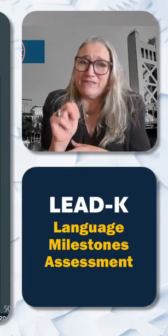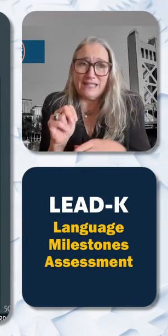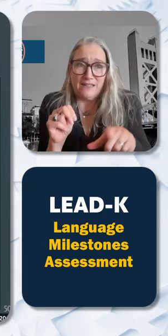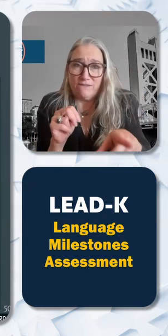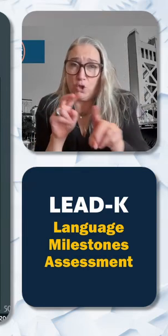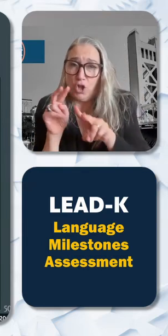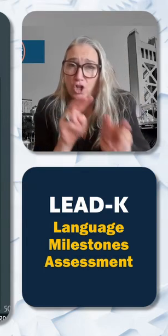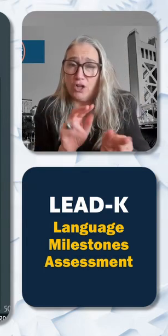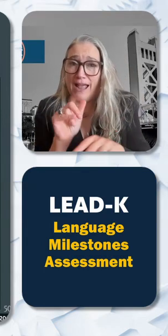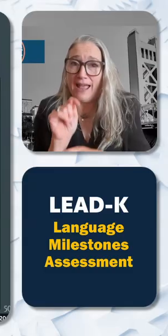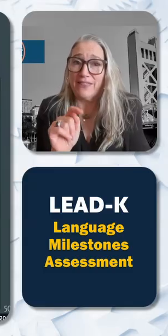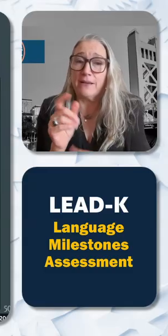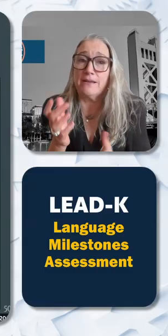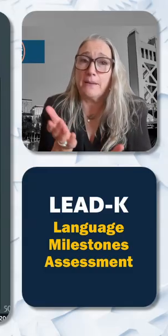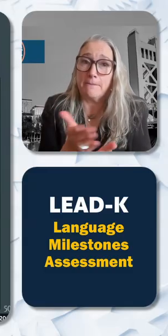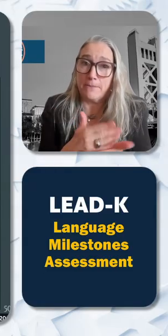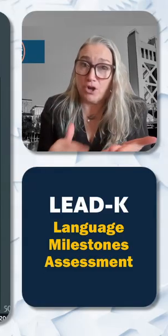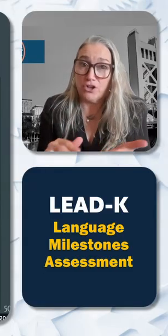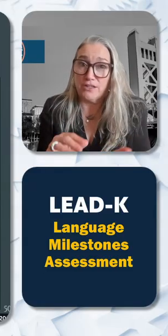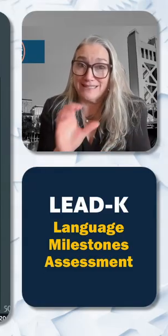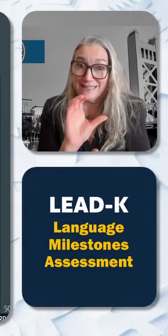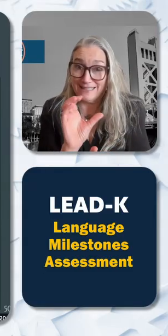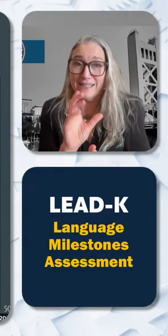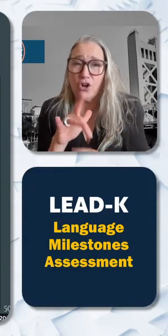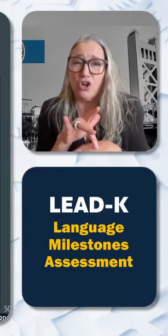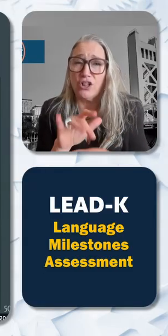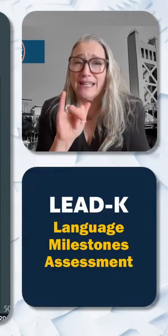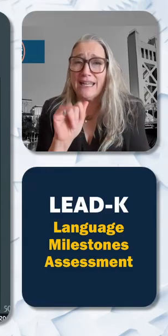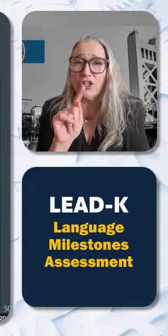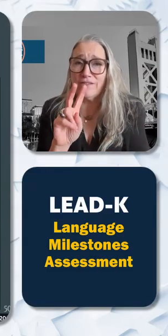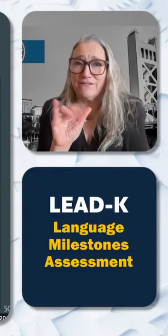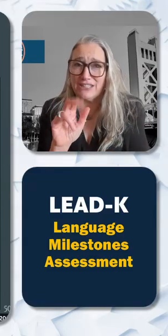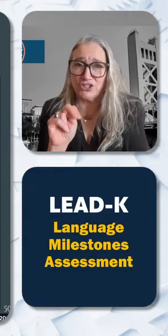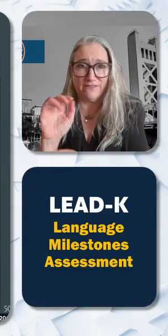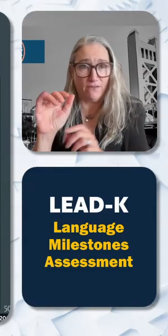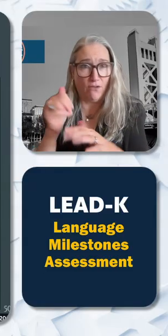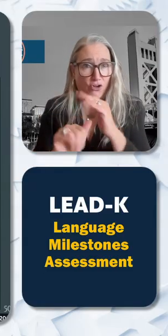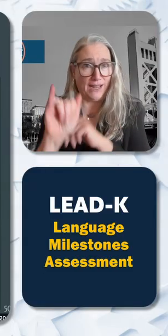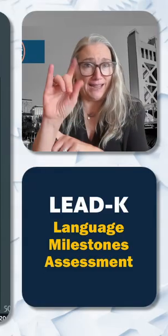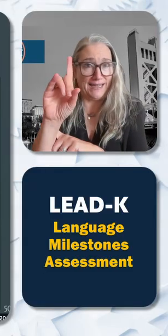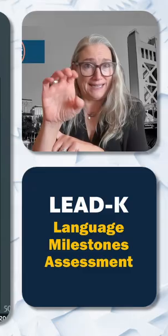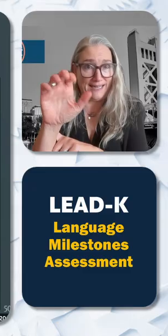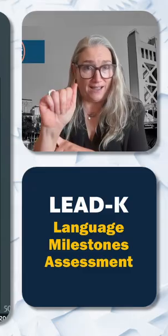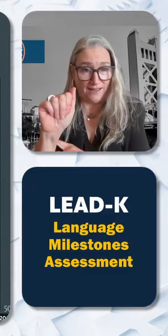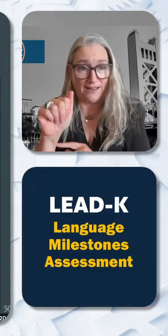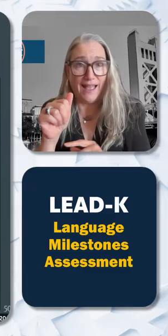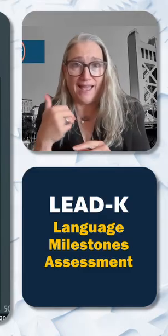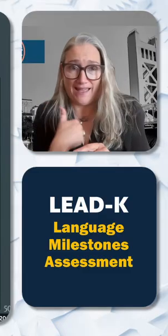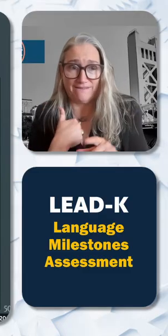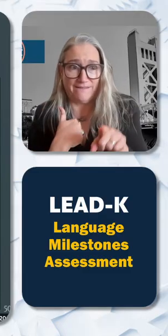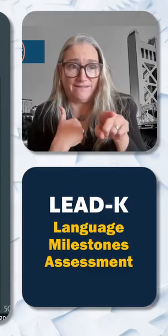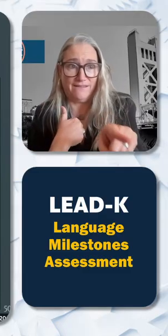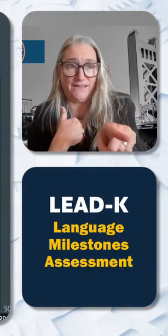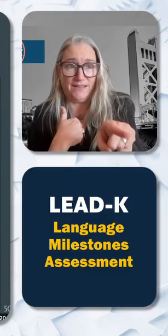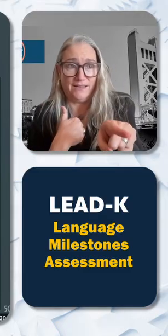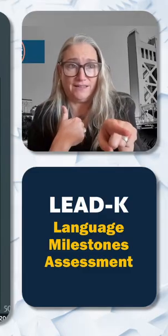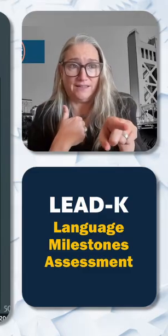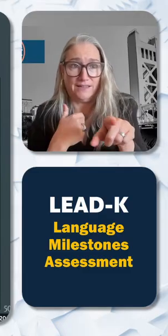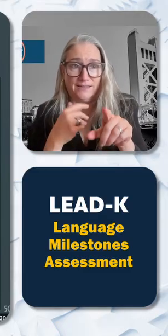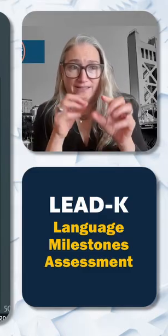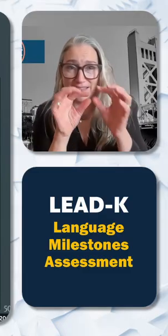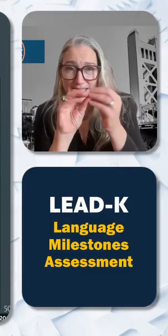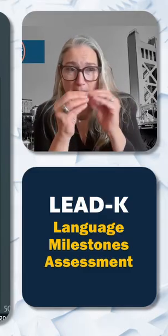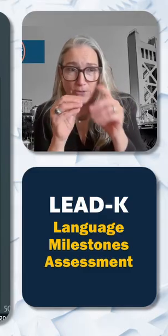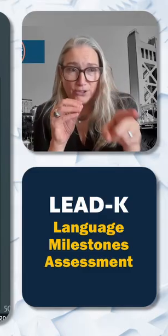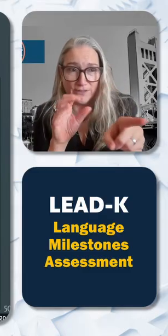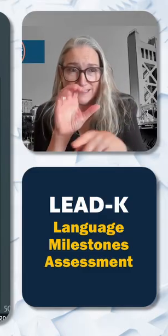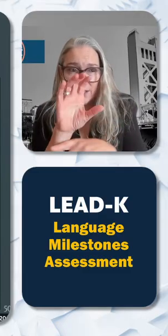Folks, this is a given. If you look at the Part C early intervention, this is under IDEA,